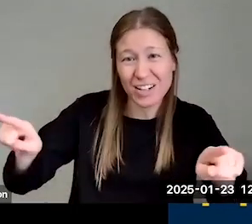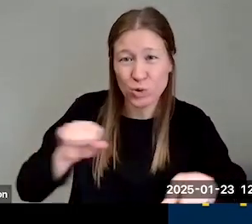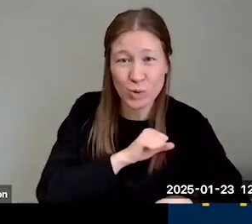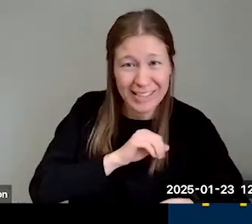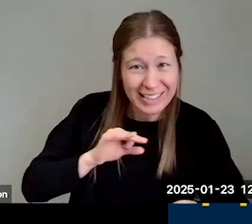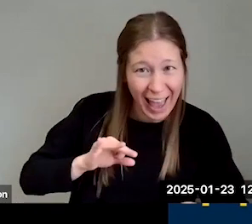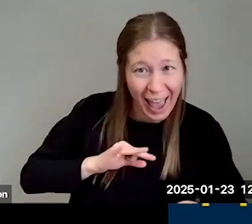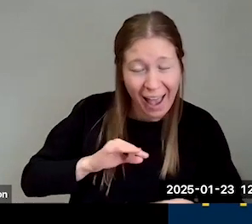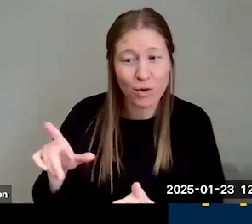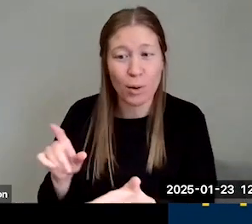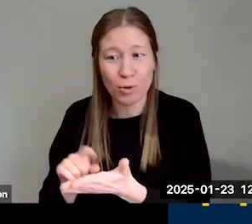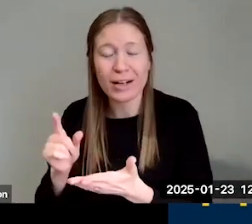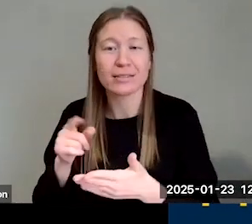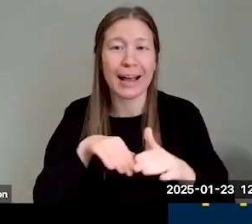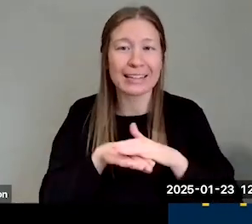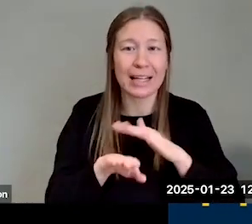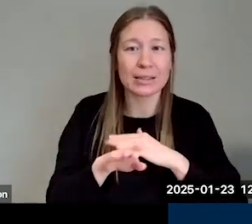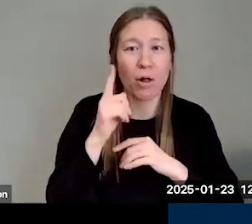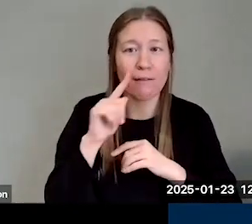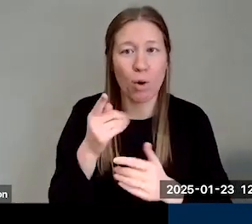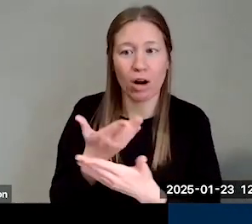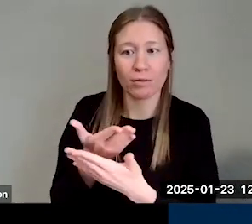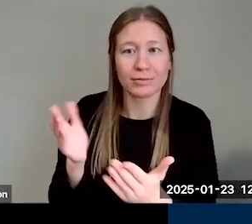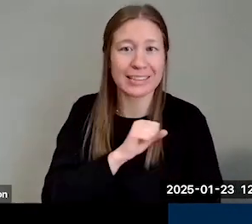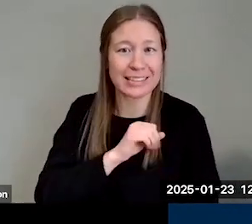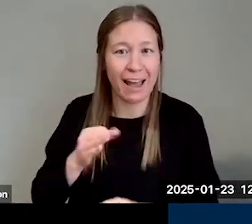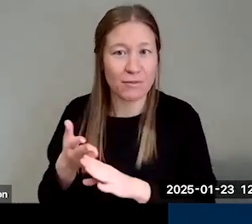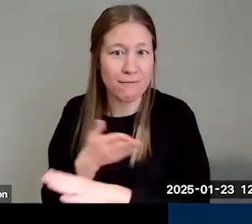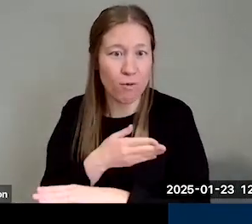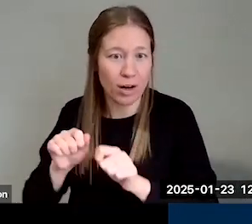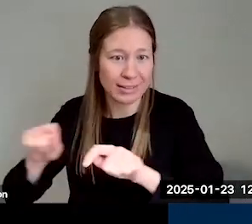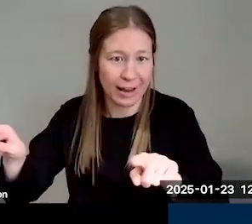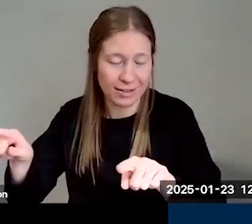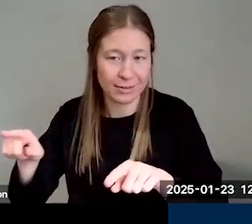before you share those. Allison, this is Erin. - Yes. [Erin] We've received a question